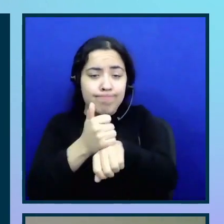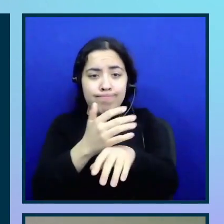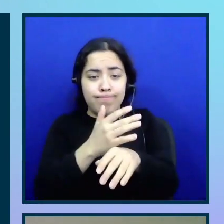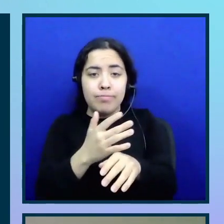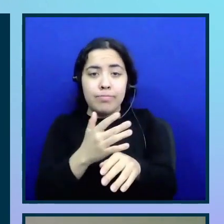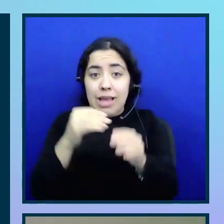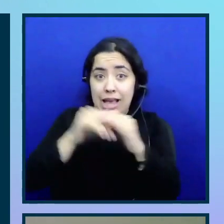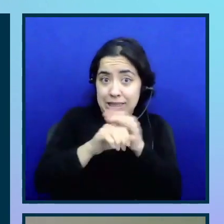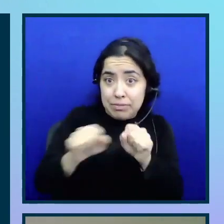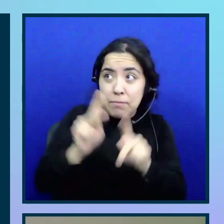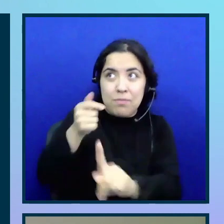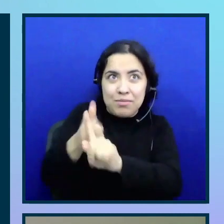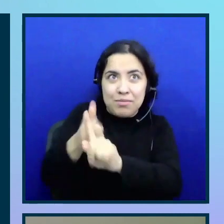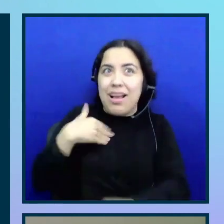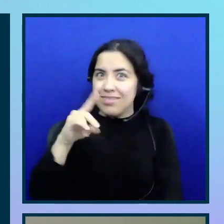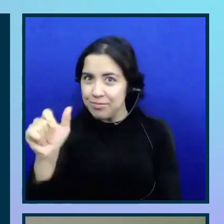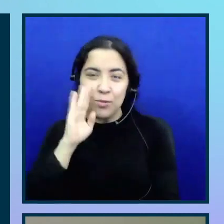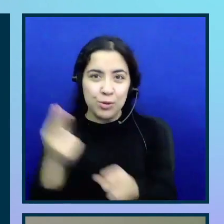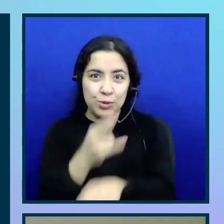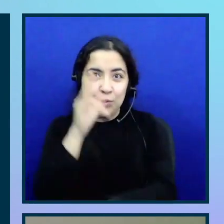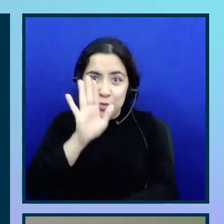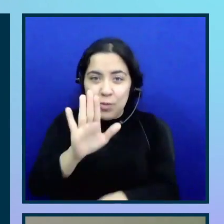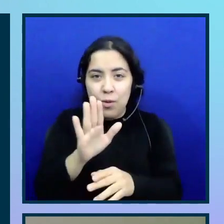people with disabilities who will have to use this and this is extra important,